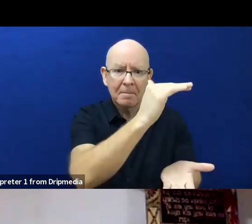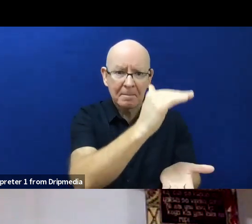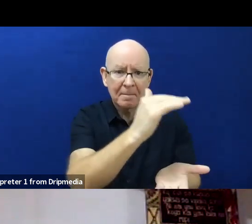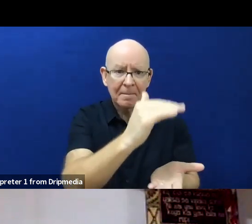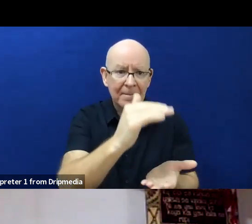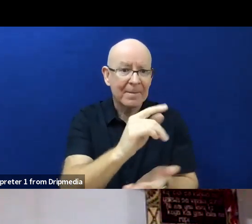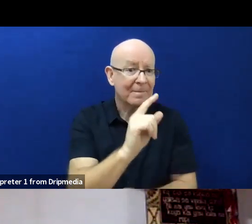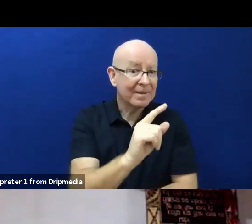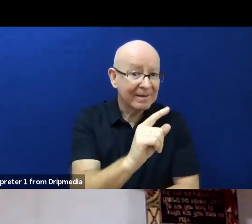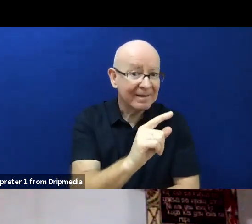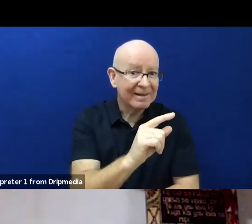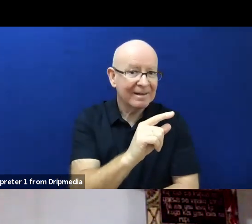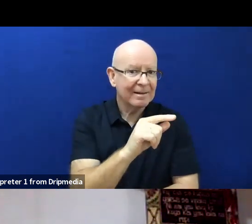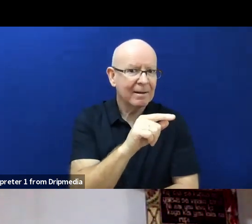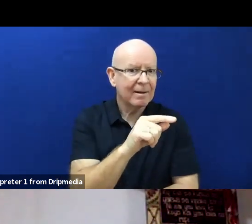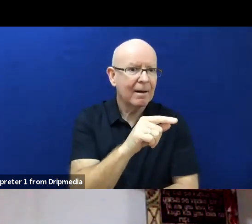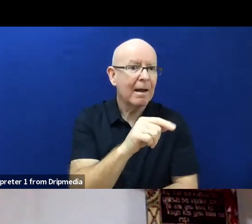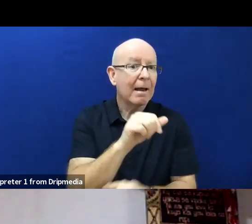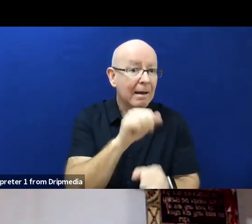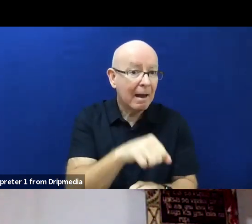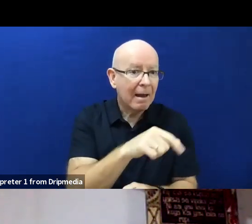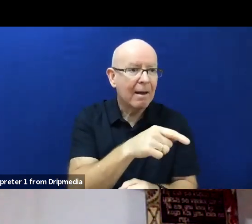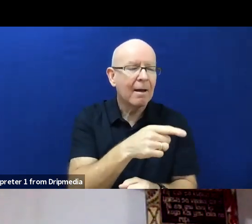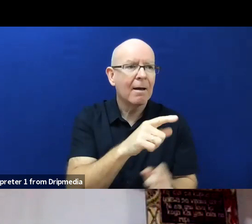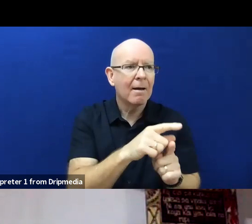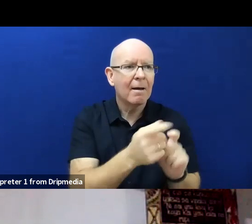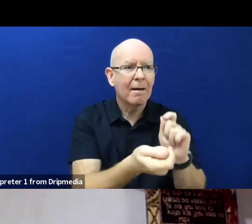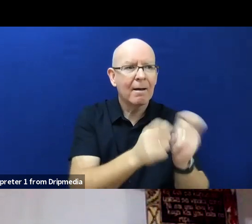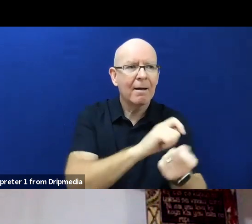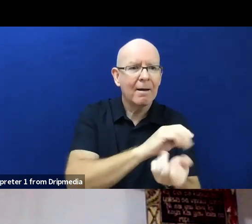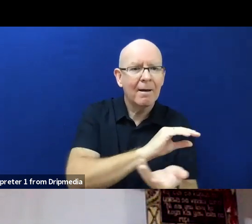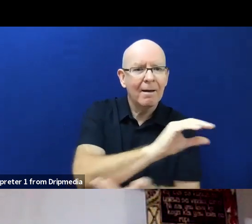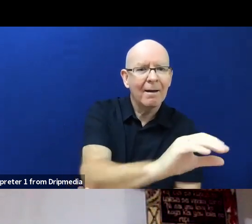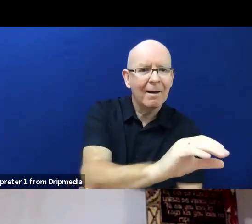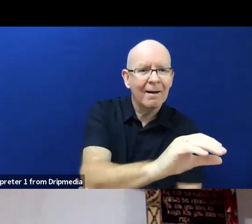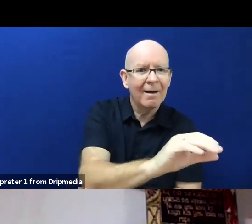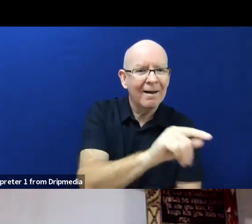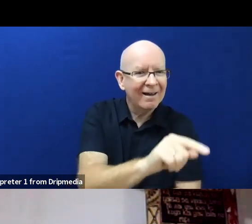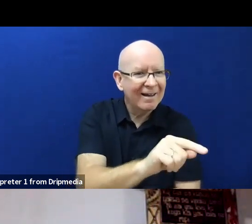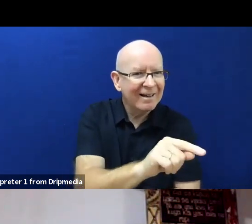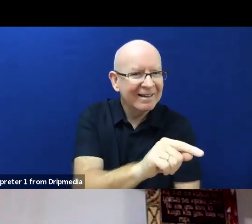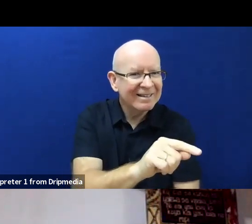what we are basically kind of promoting is for instance having a set of concession,